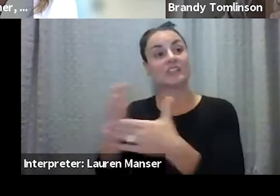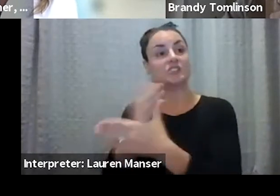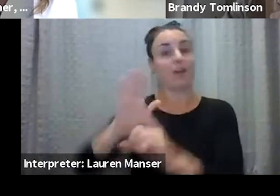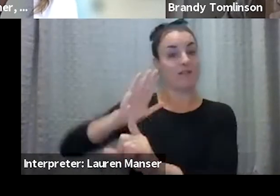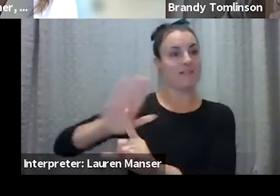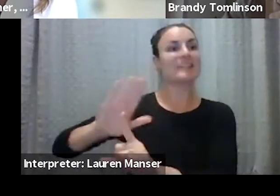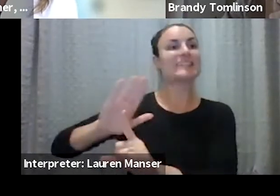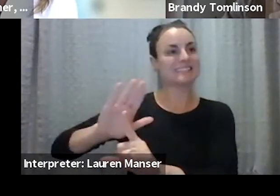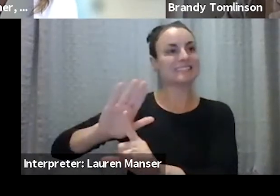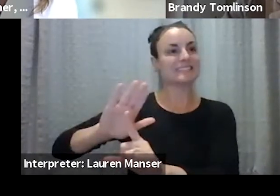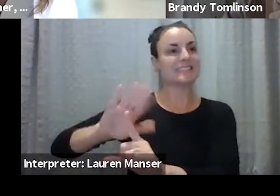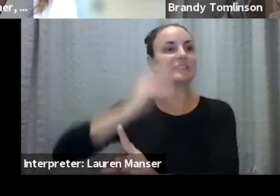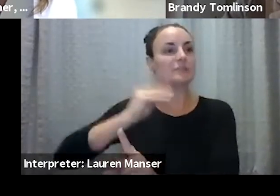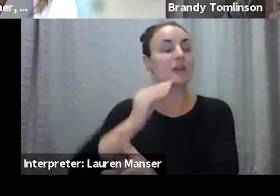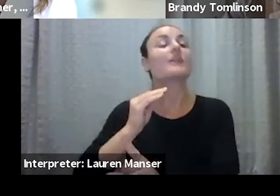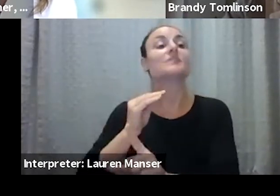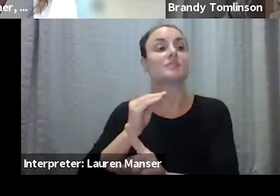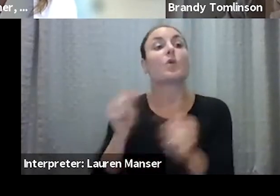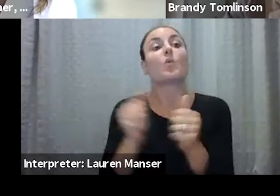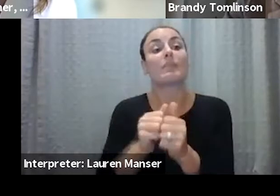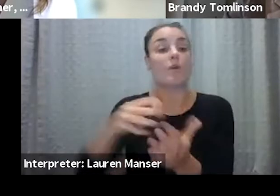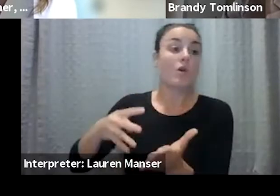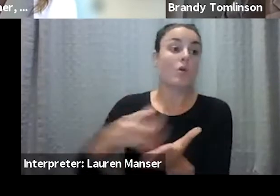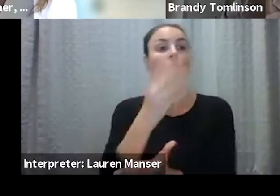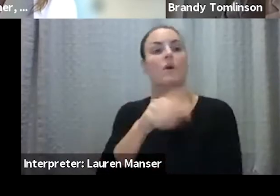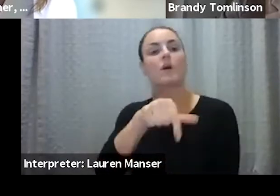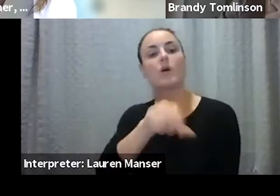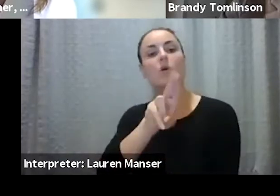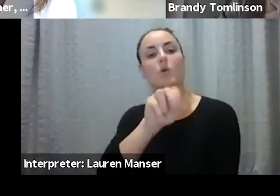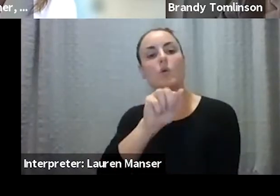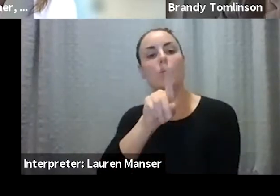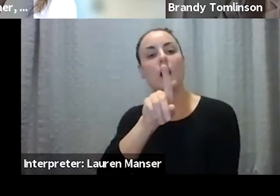Obviously, it was very impactful hearing all of our panelists speak.